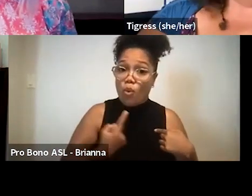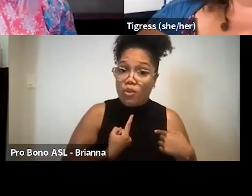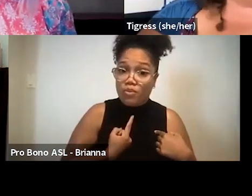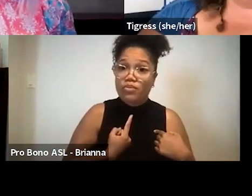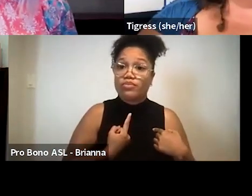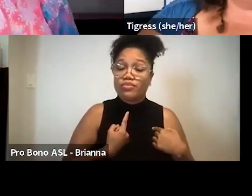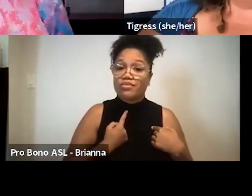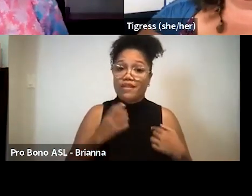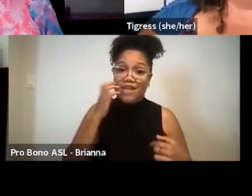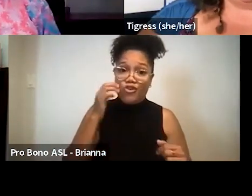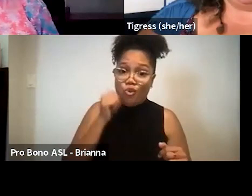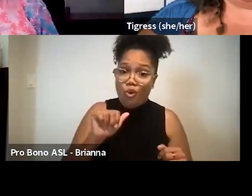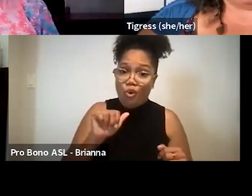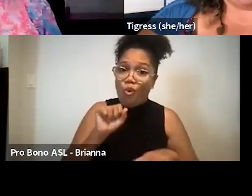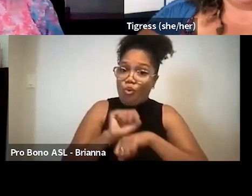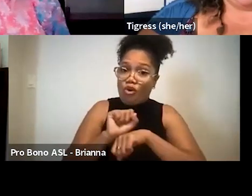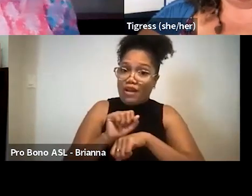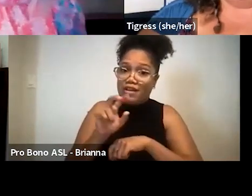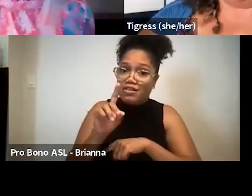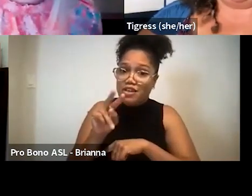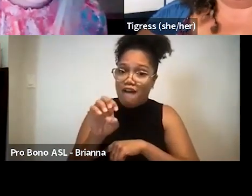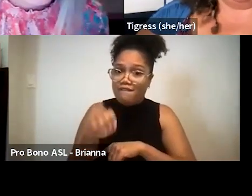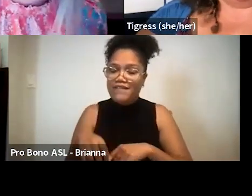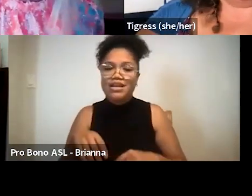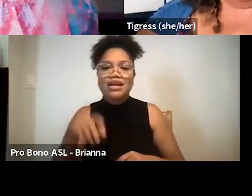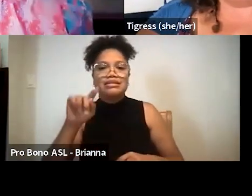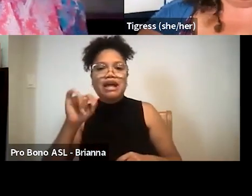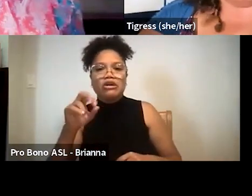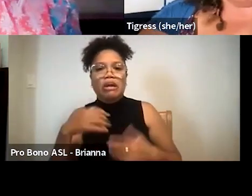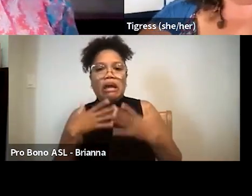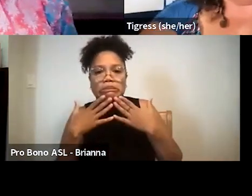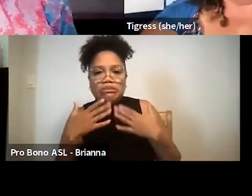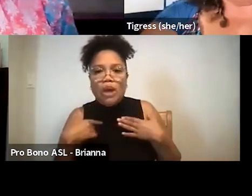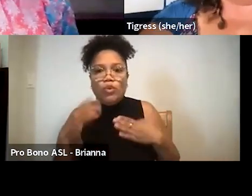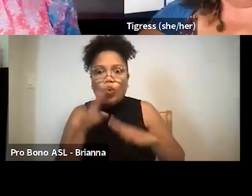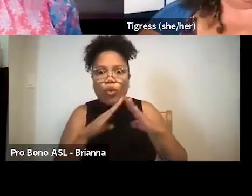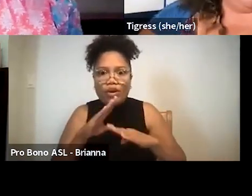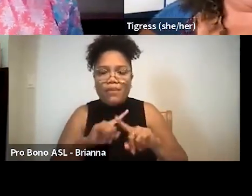I was just to clarify the way I phrase that. Yeah, you worried that you would be, but in fact you are not.